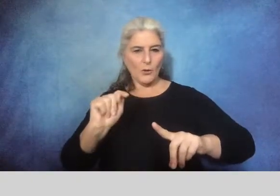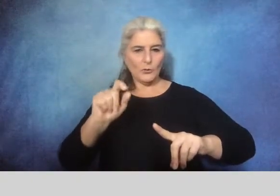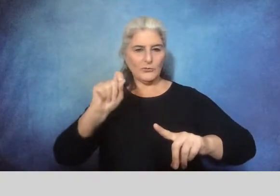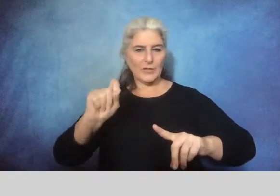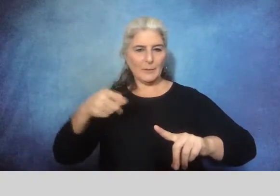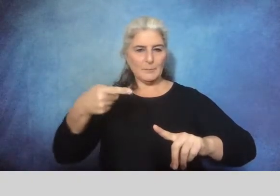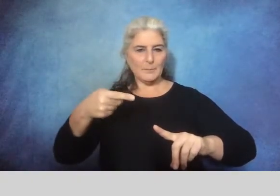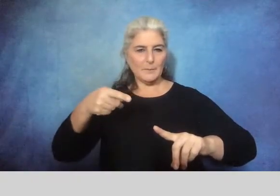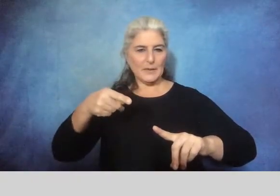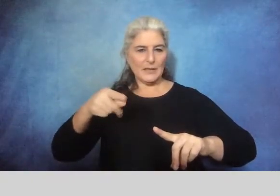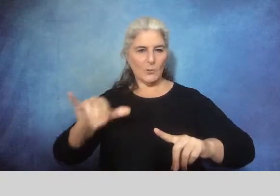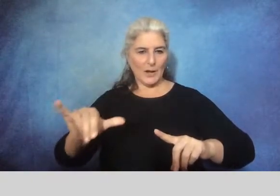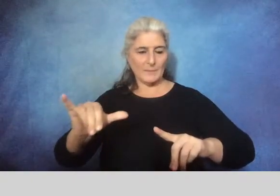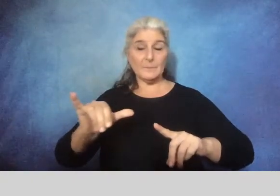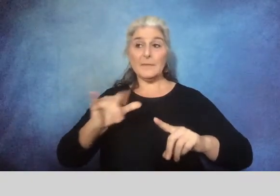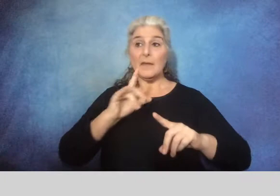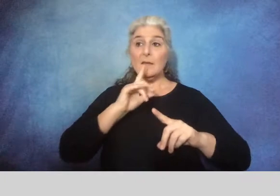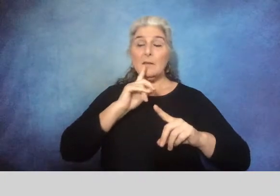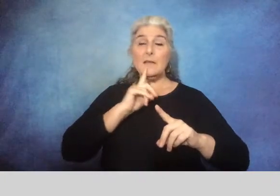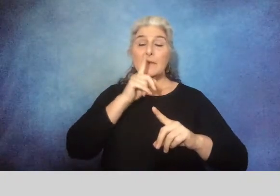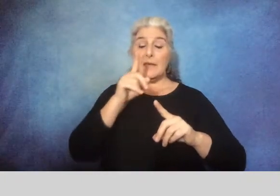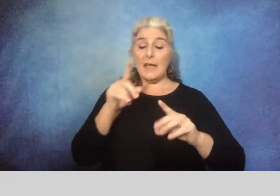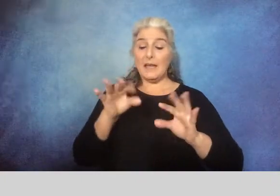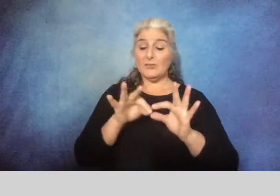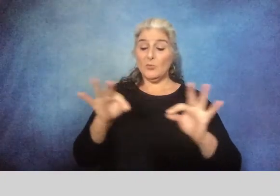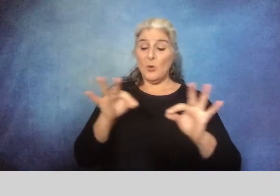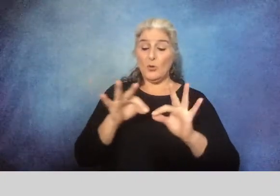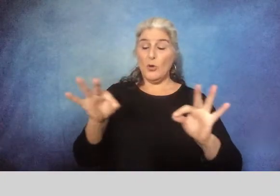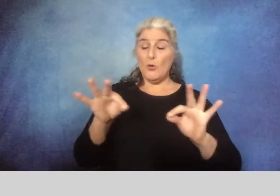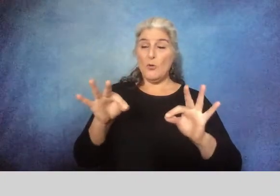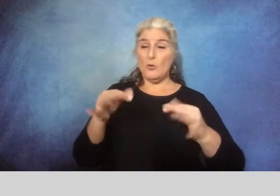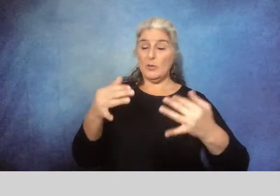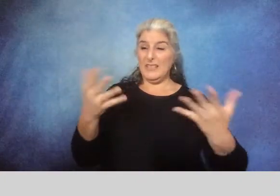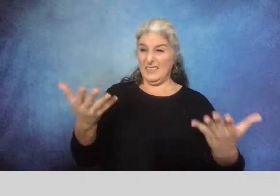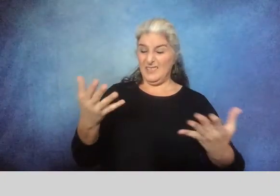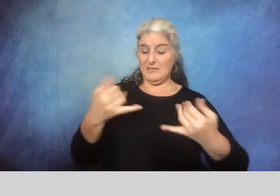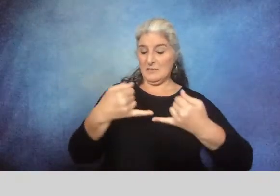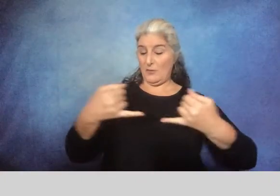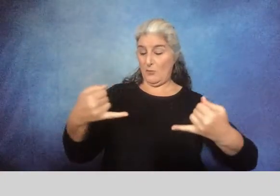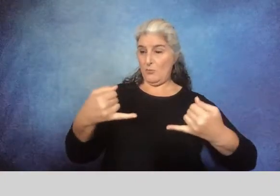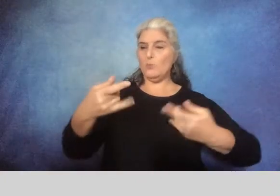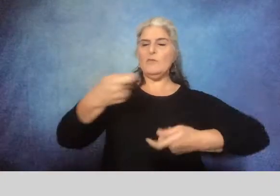and all the actual code has been replaced with the comments for brevity reason.